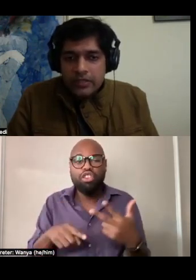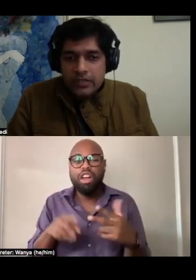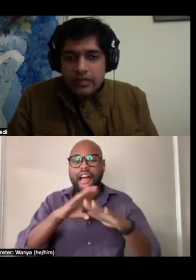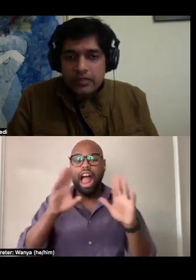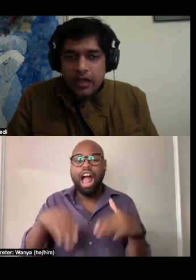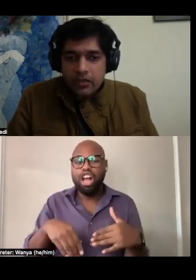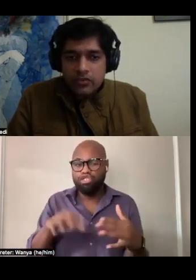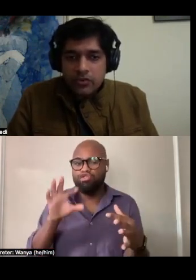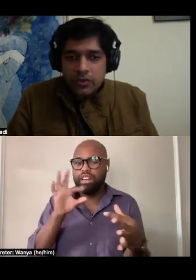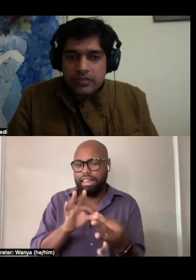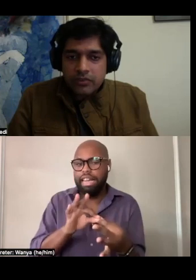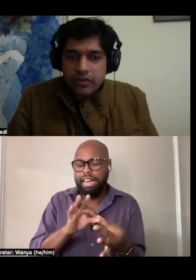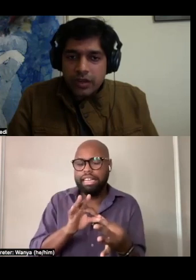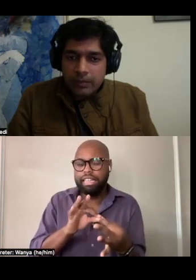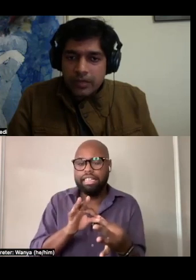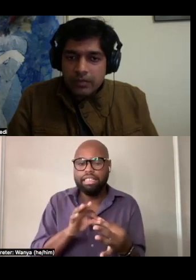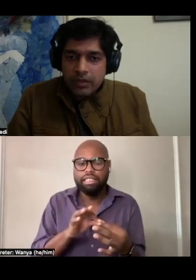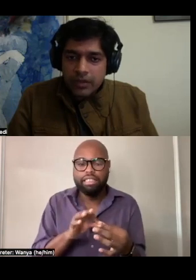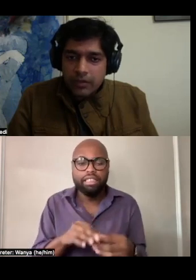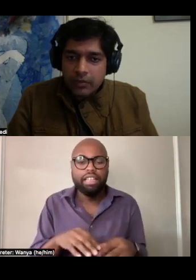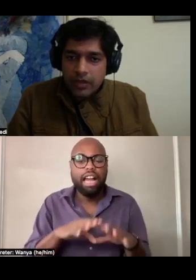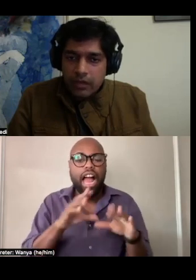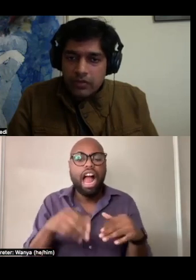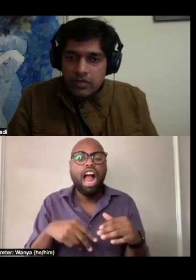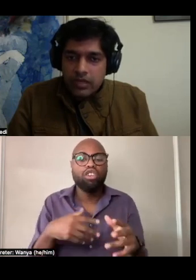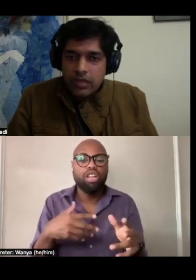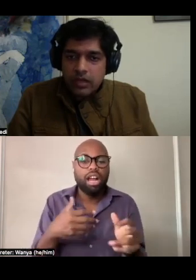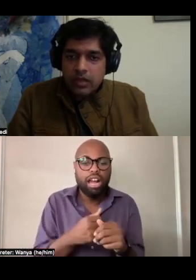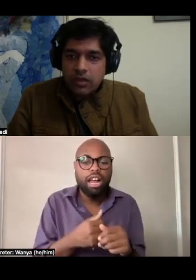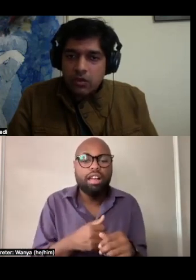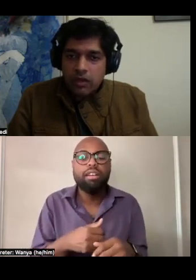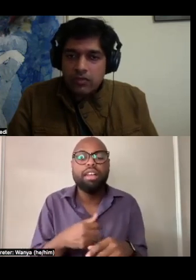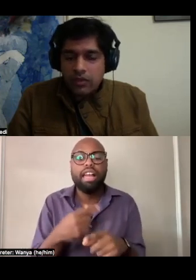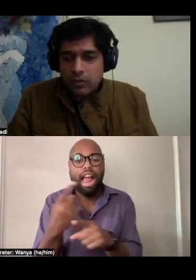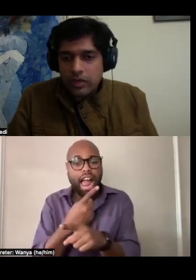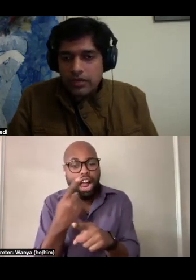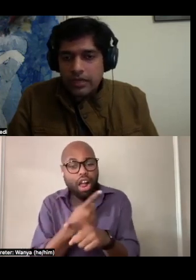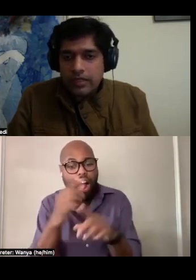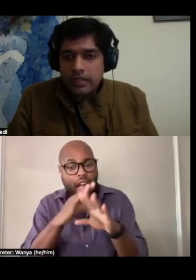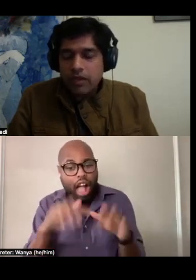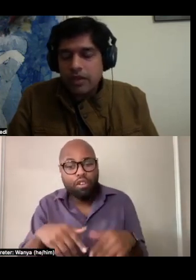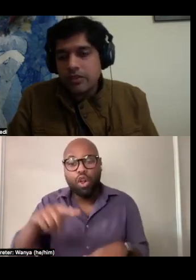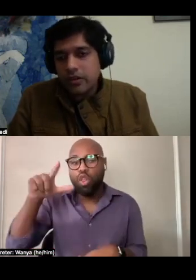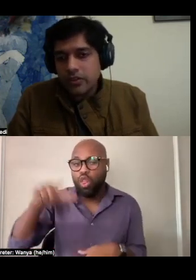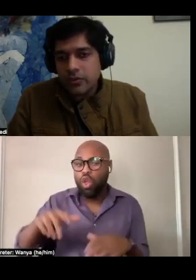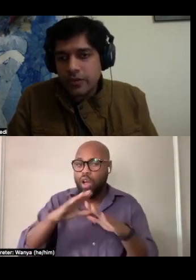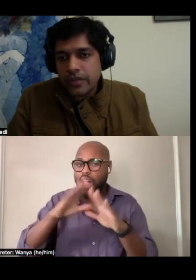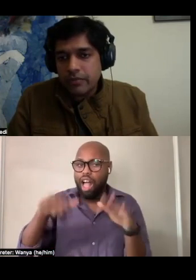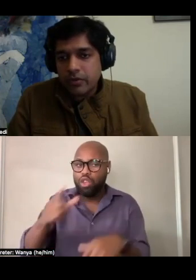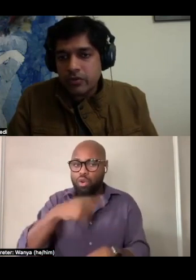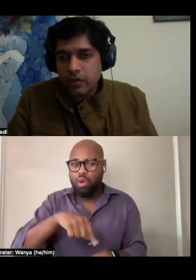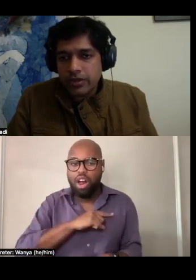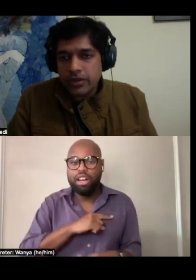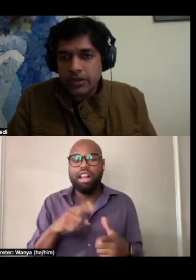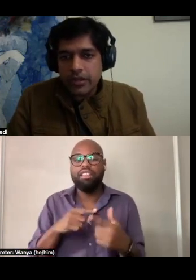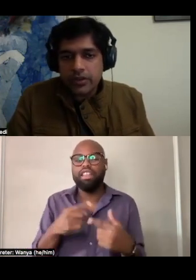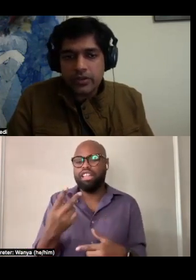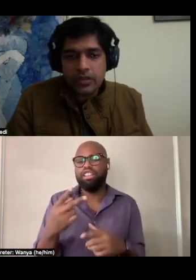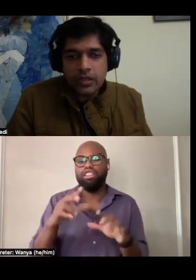That is, housing requiring further upkeep and inadequate housing, low housing quality. And then finally, there are three neighborhood quality indicators.